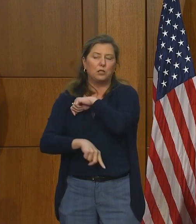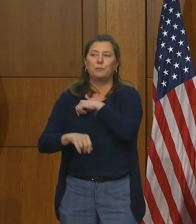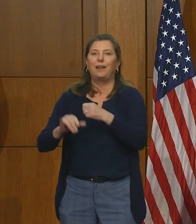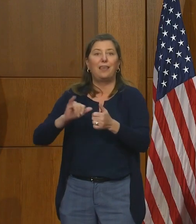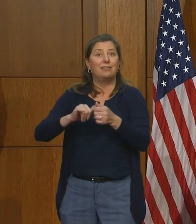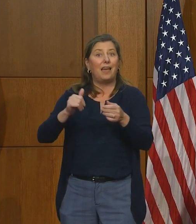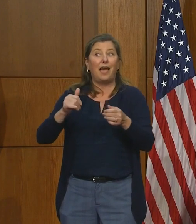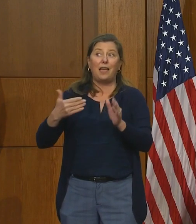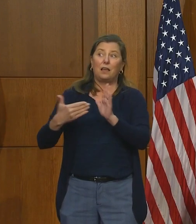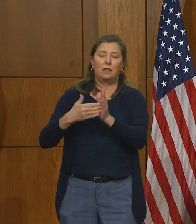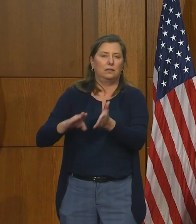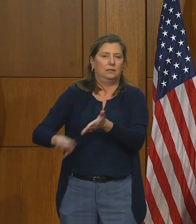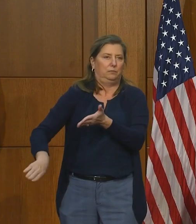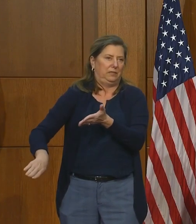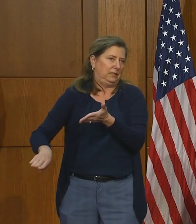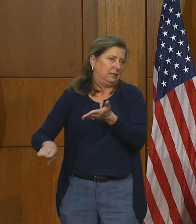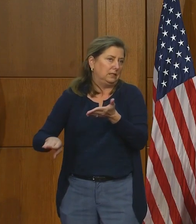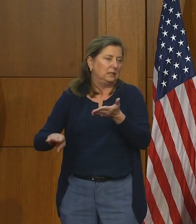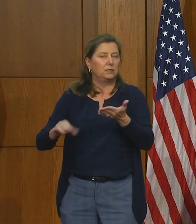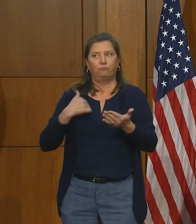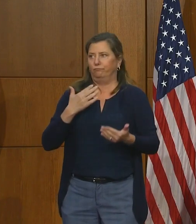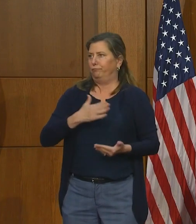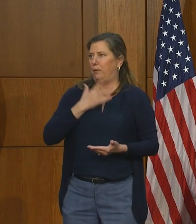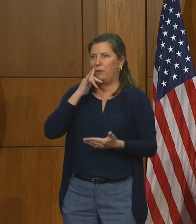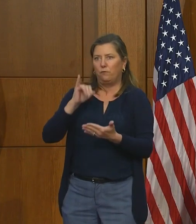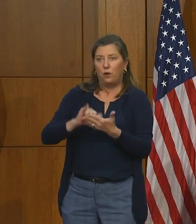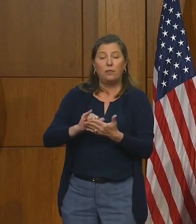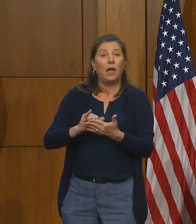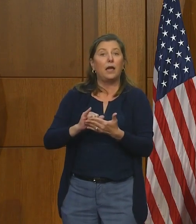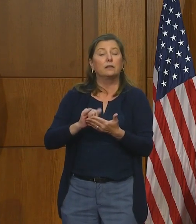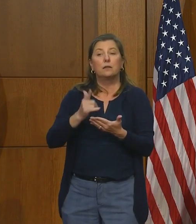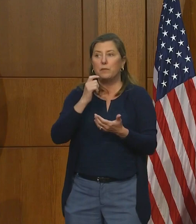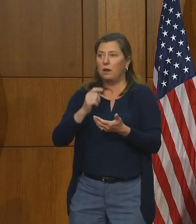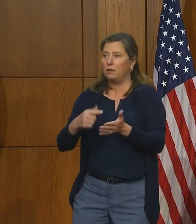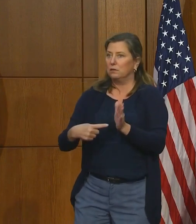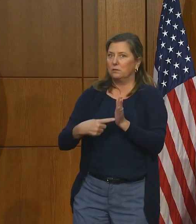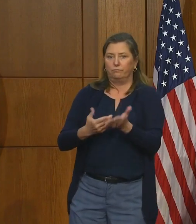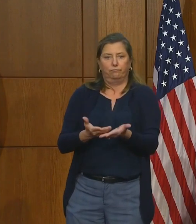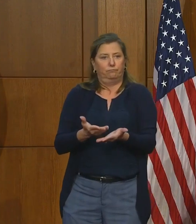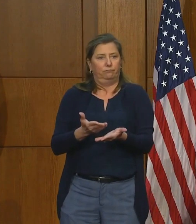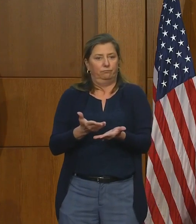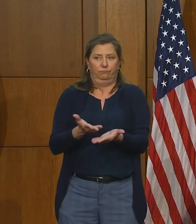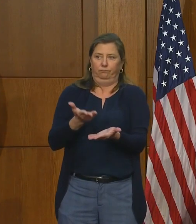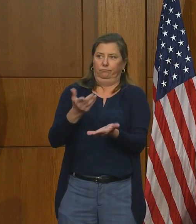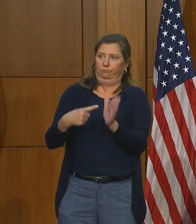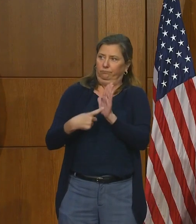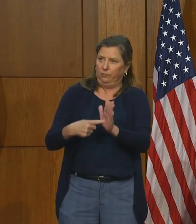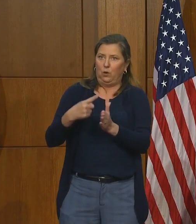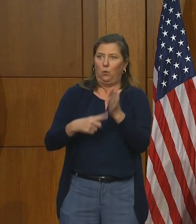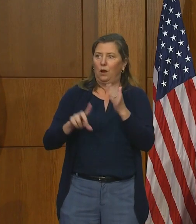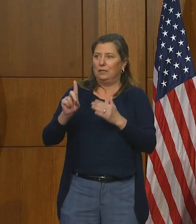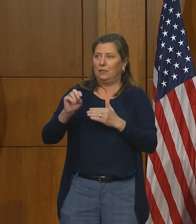AND THE SETTLEMENT AGREEMENT. I'M VERY PLEASED WITH IN FACT-